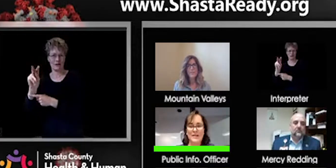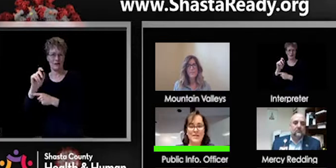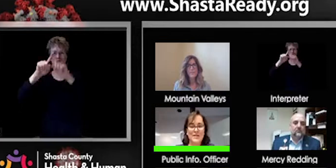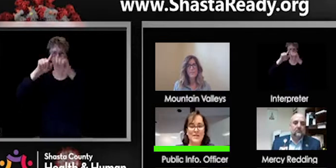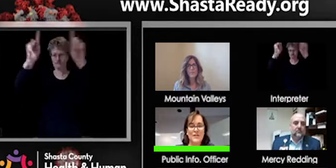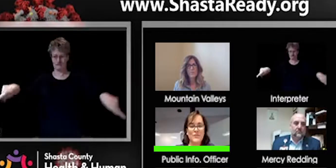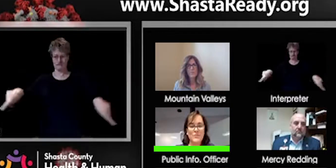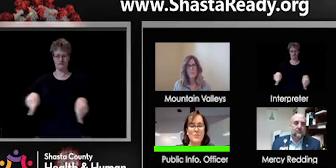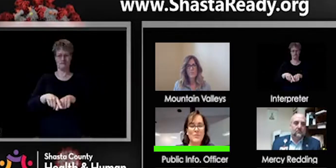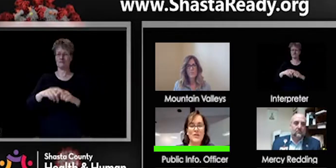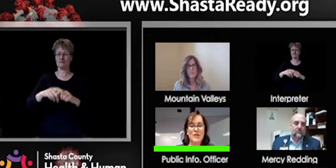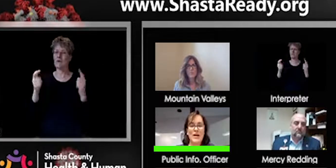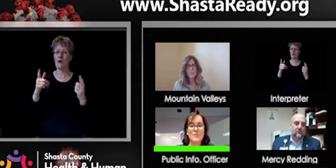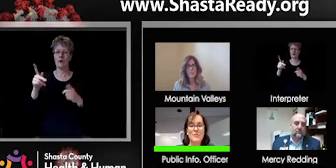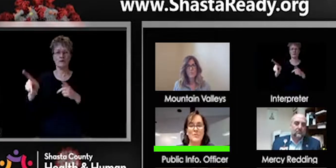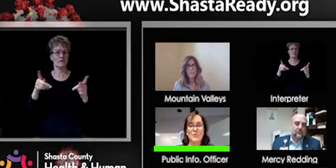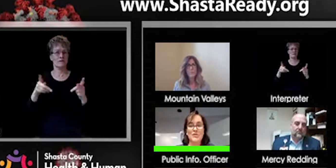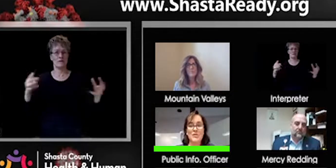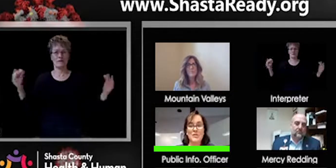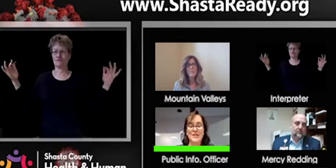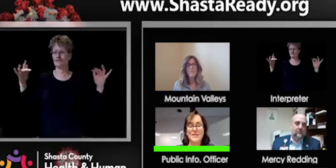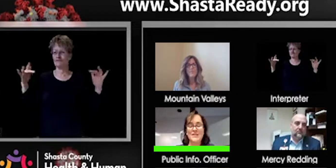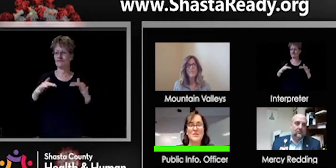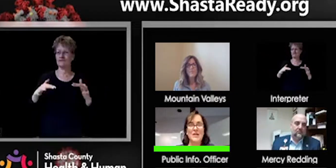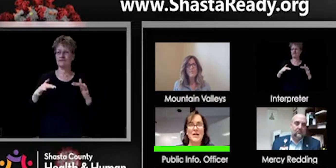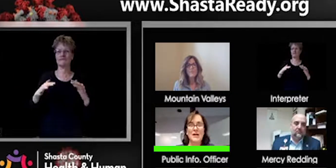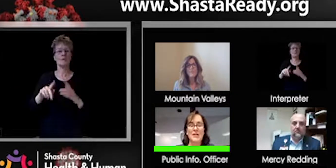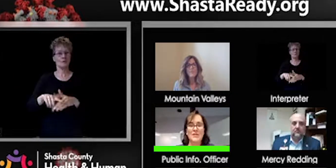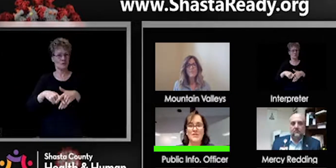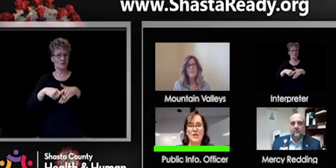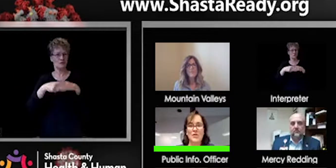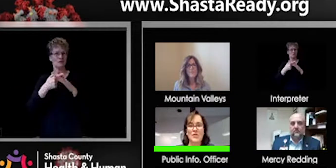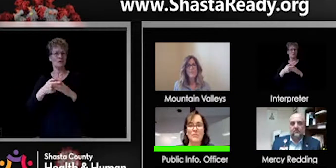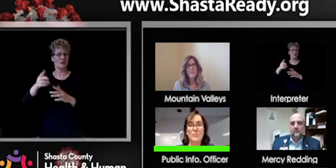a few people were here back when we were doing these, it seems like a hundred years ago in